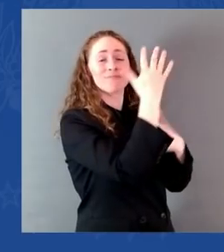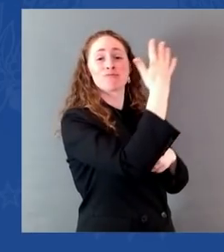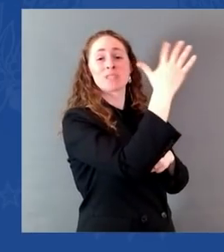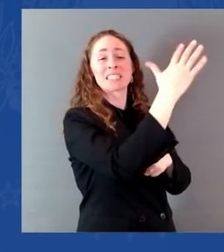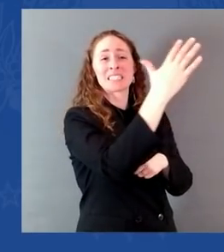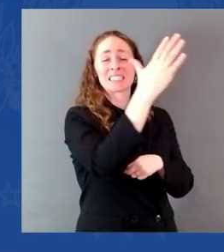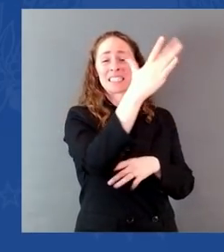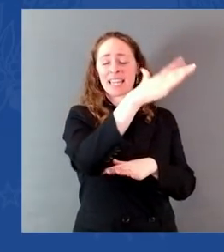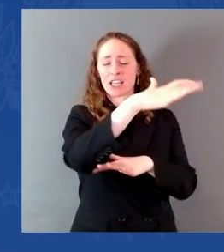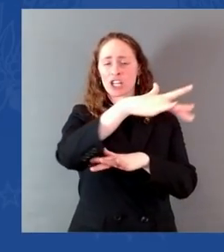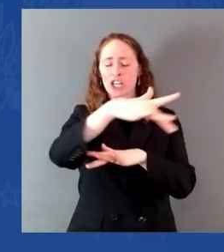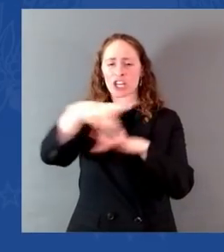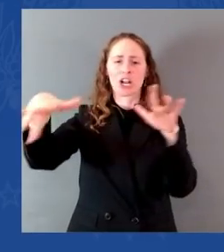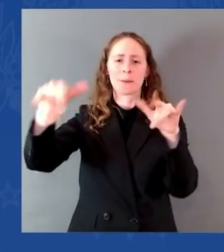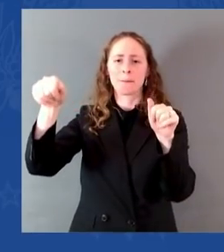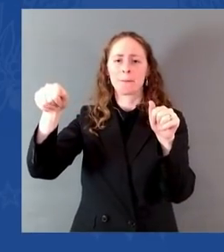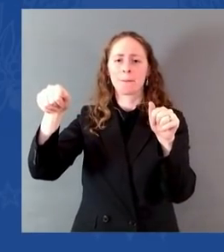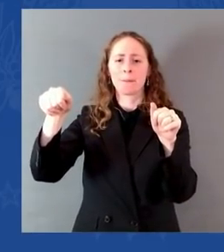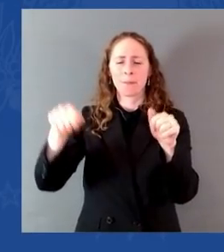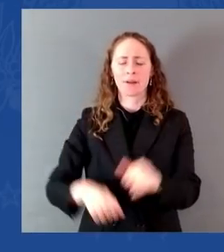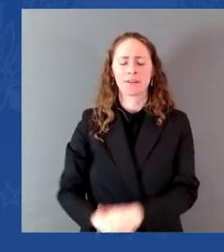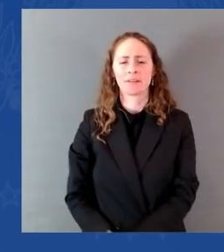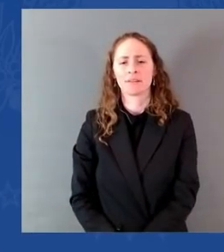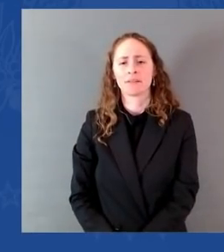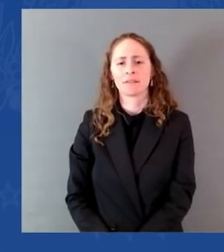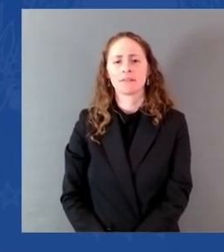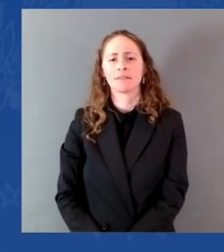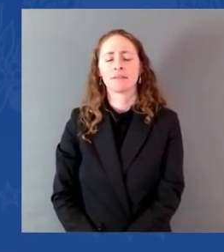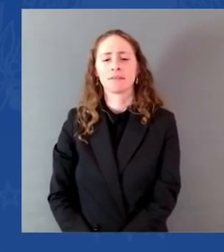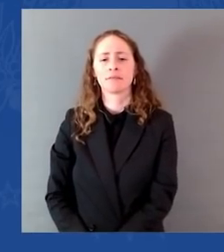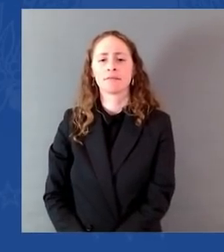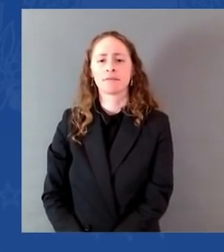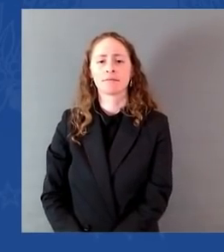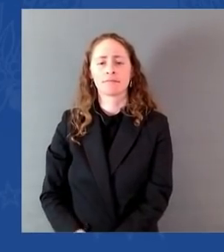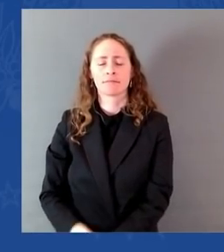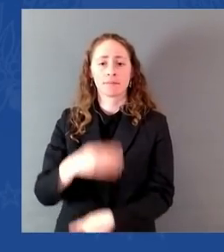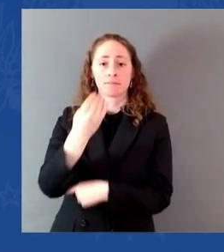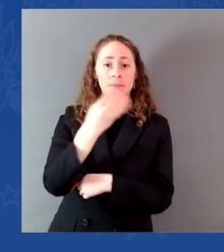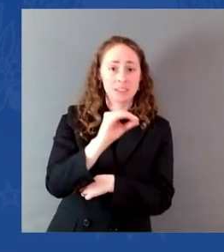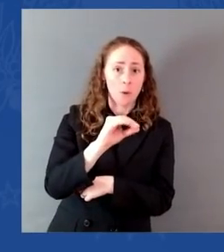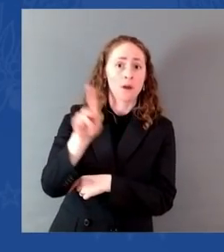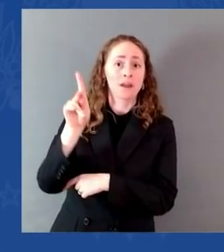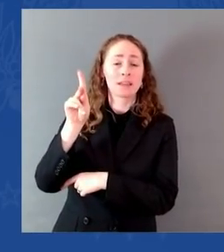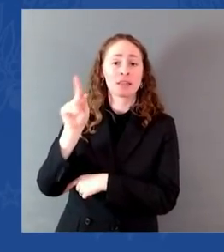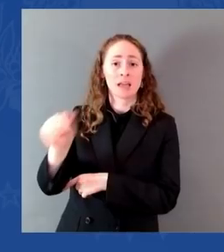In fact, Missouri and Kansas were both in the top 10 states in the U.S. last year for power outages.